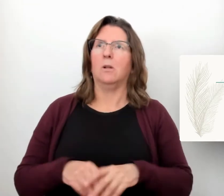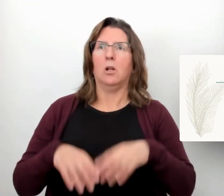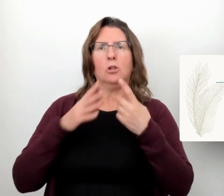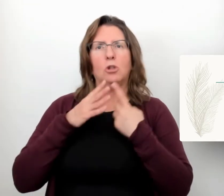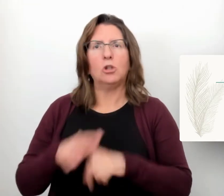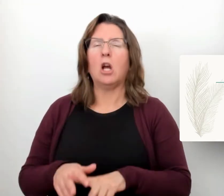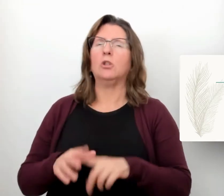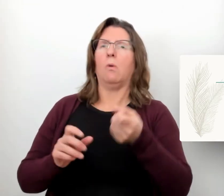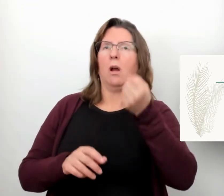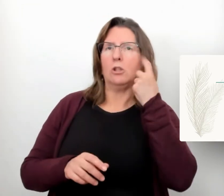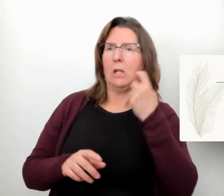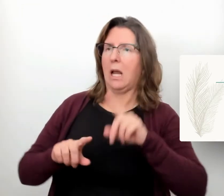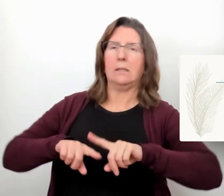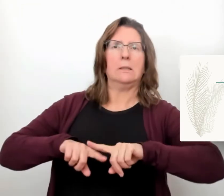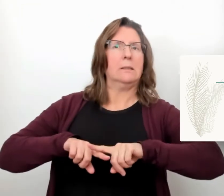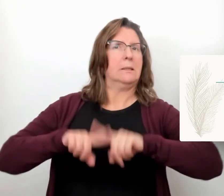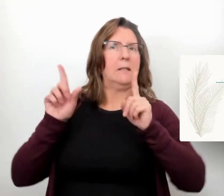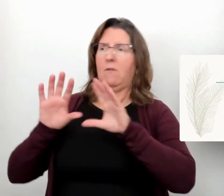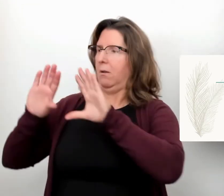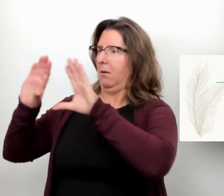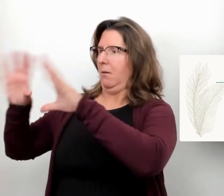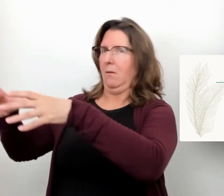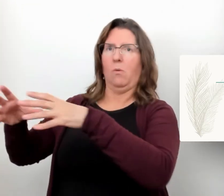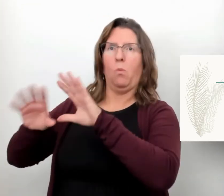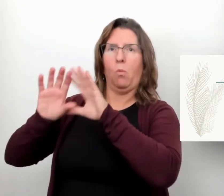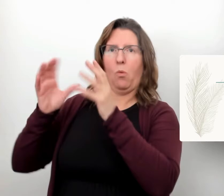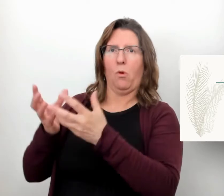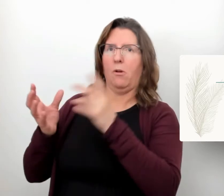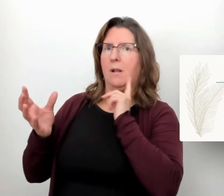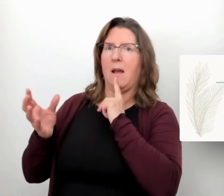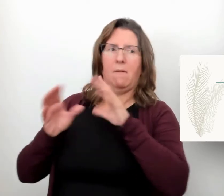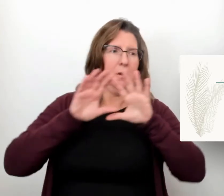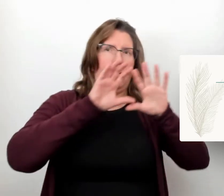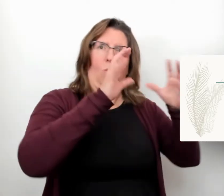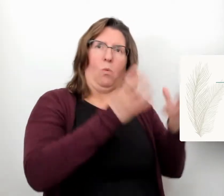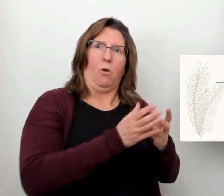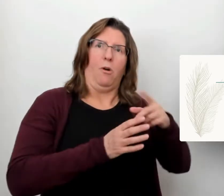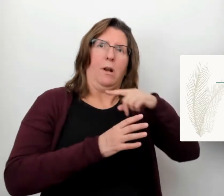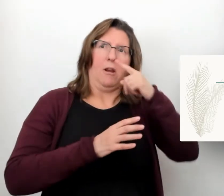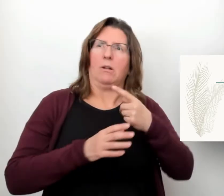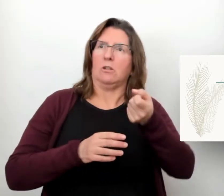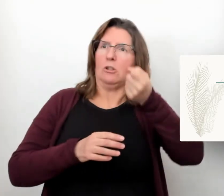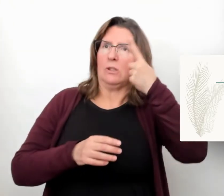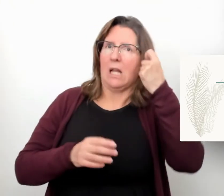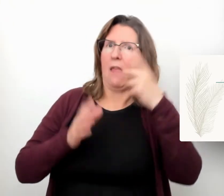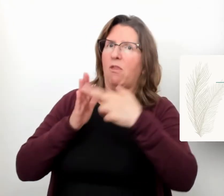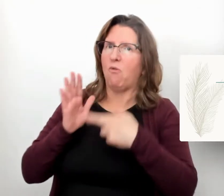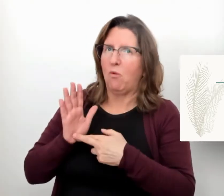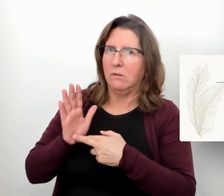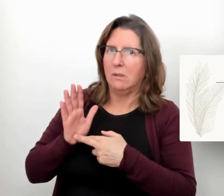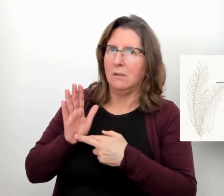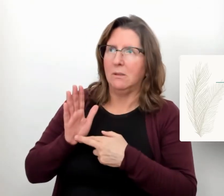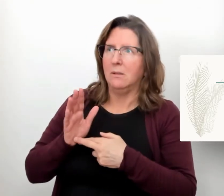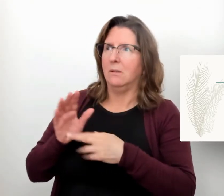So the student is confronted with two very different worldviews.